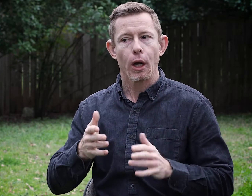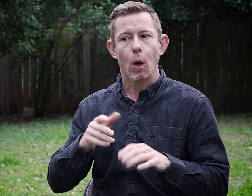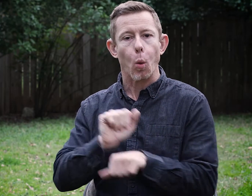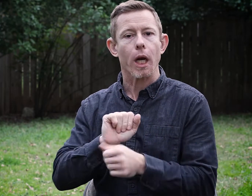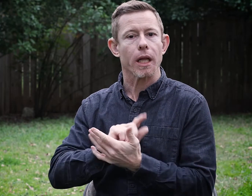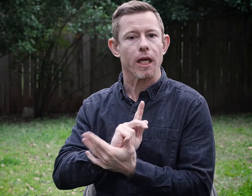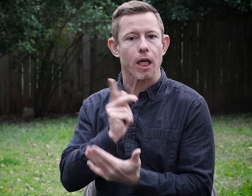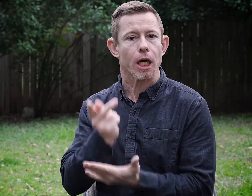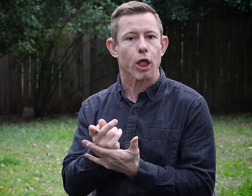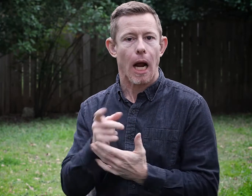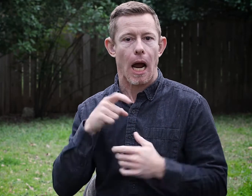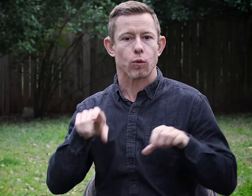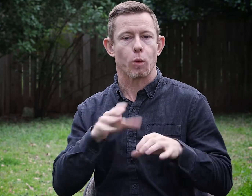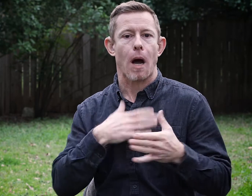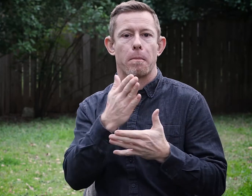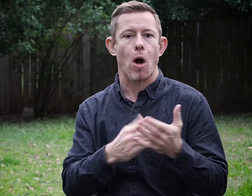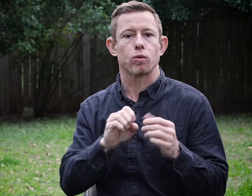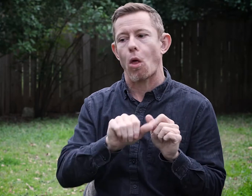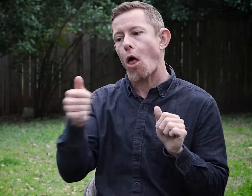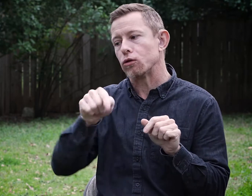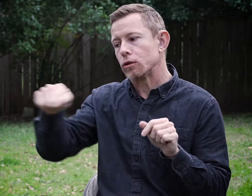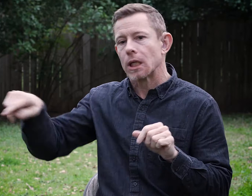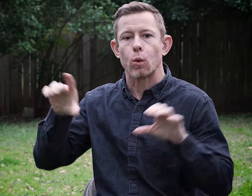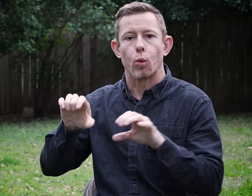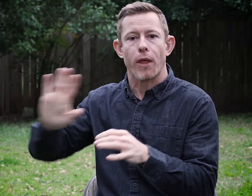Working in the kitchen, I have to do my part before others can do theirs.